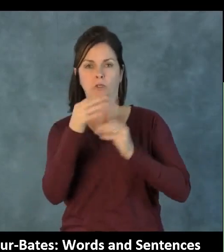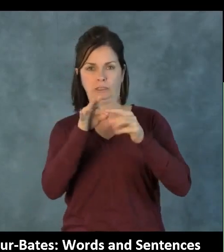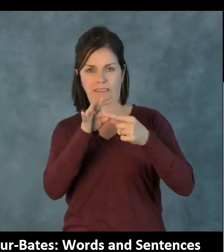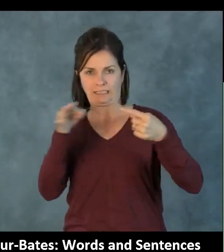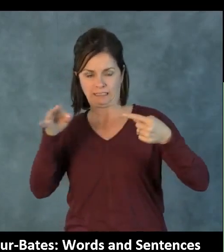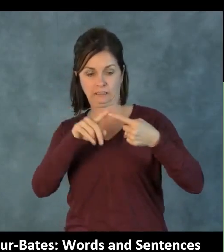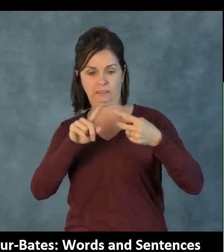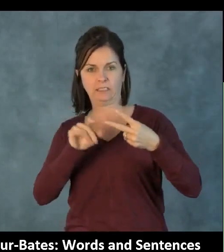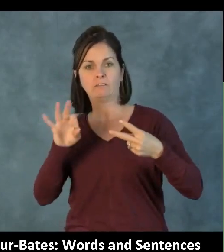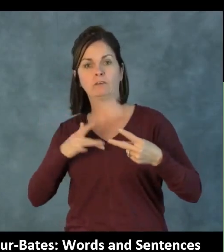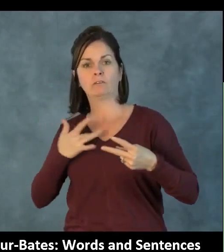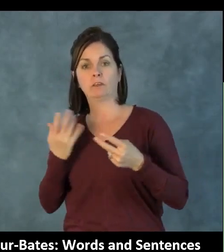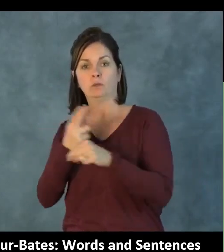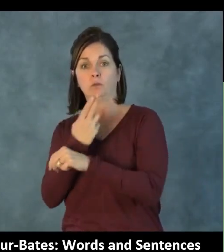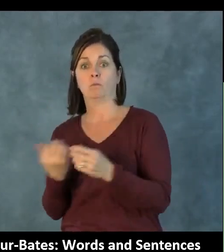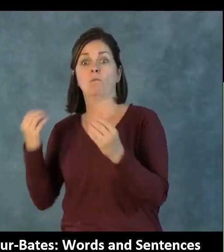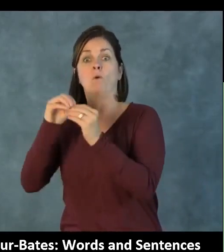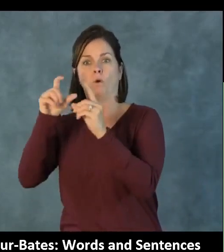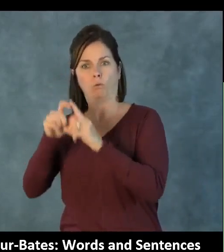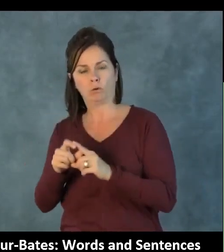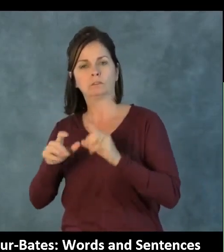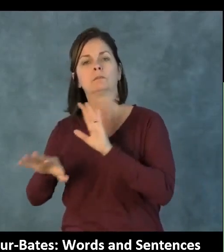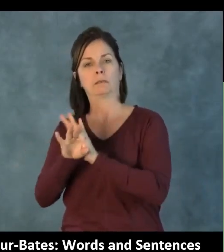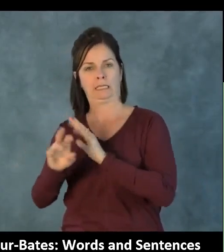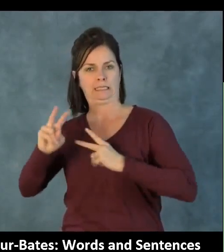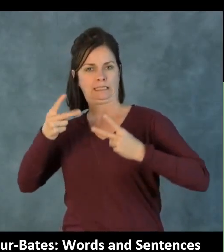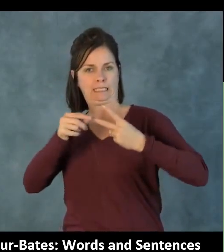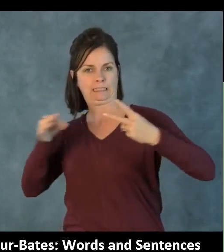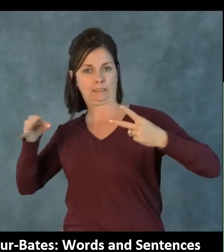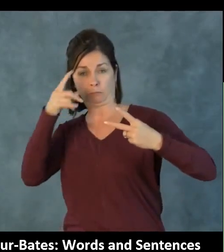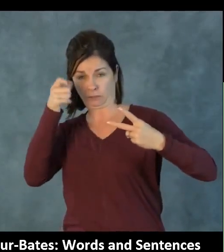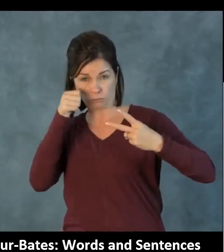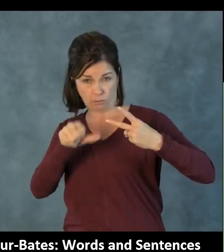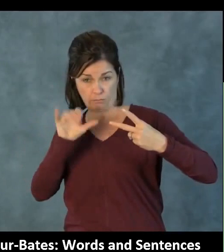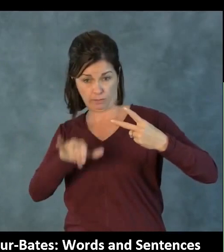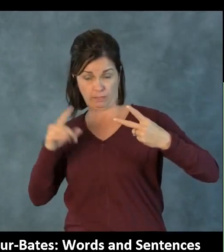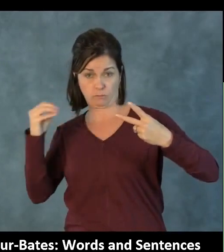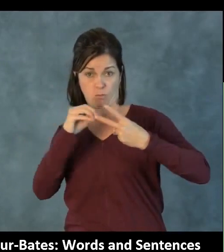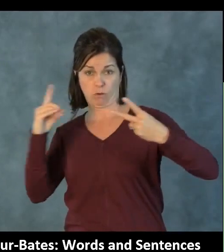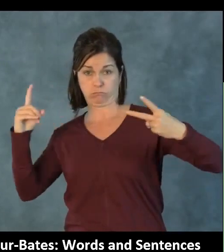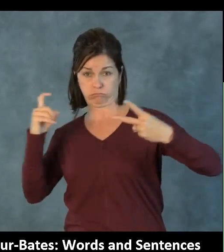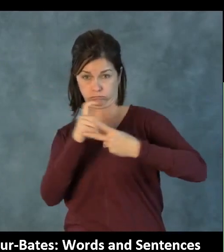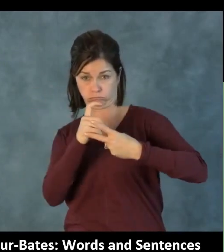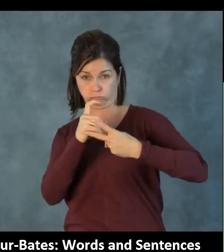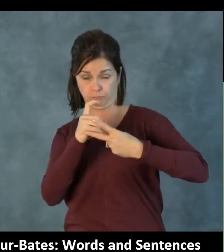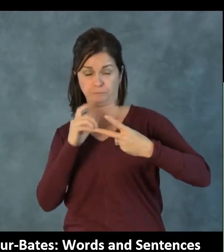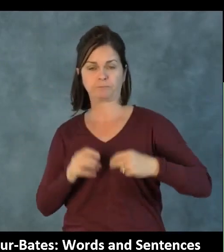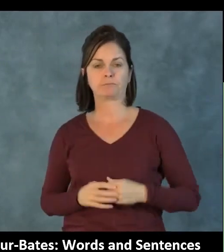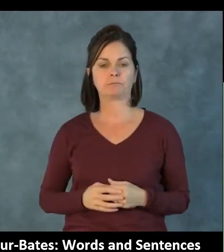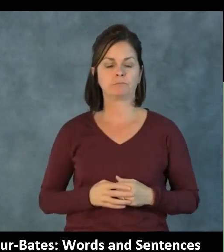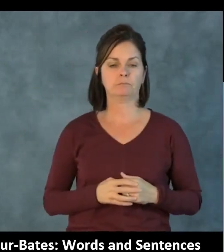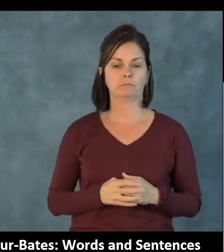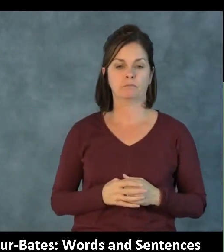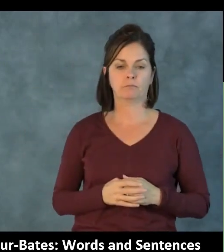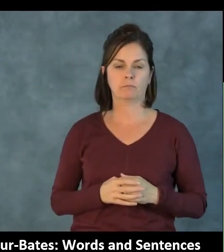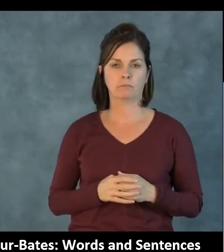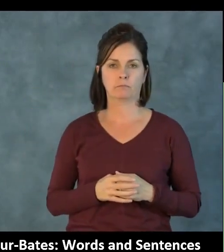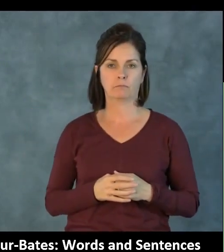if they're using more words, pick the second sentence, because that's the one that's more complex.